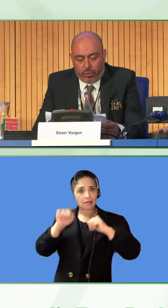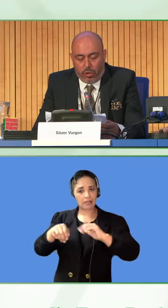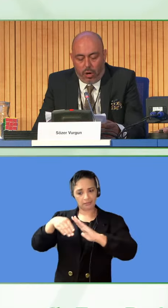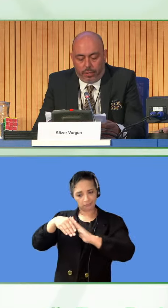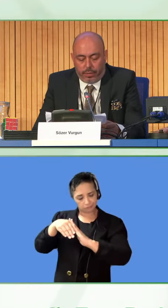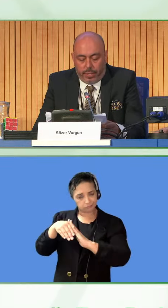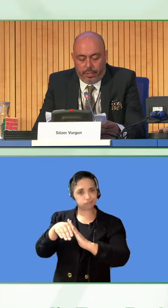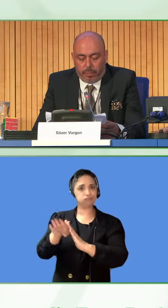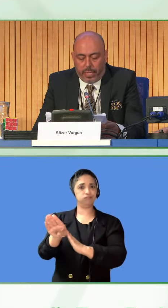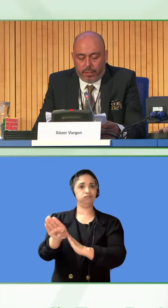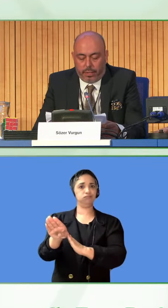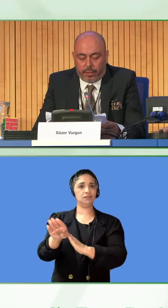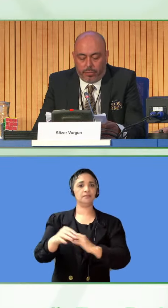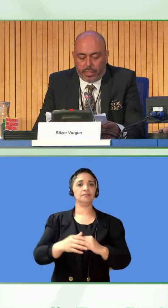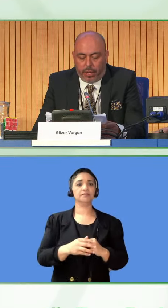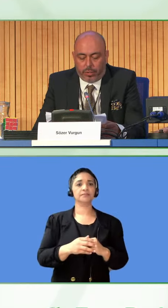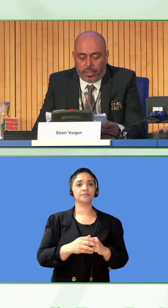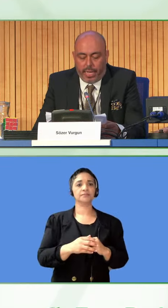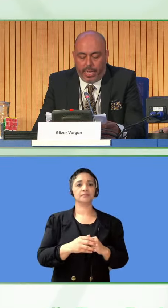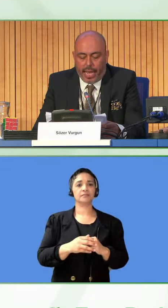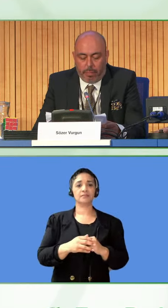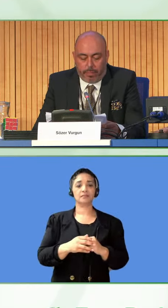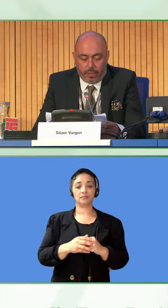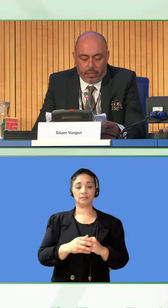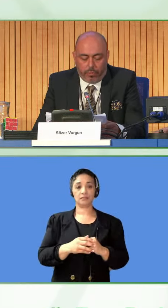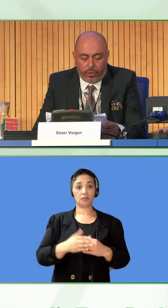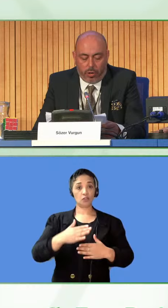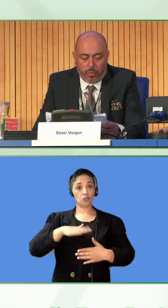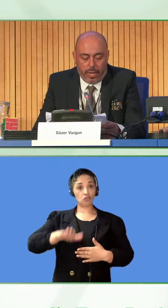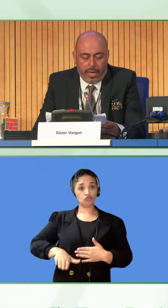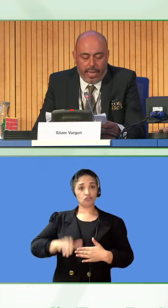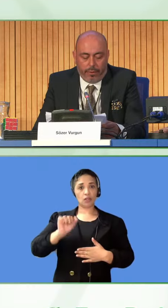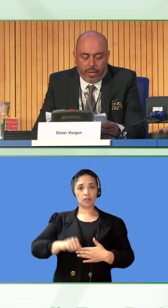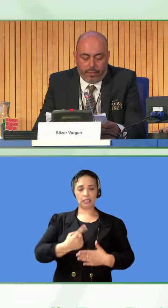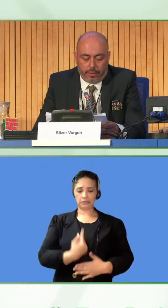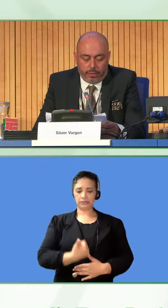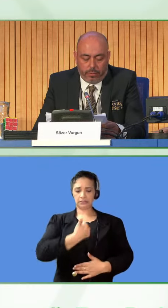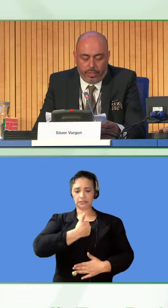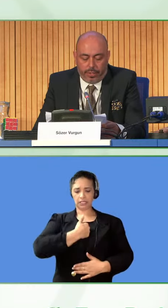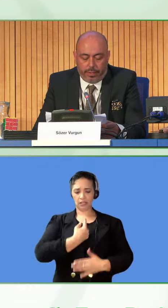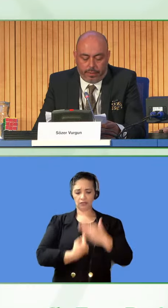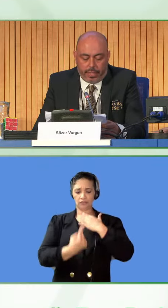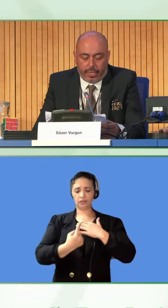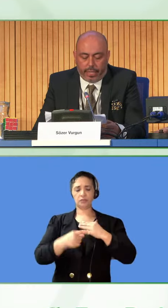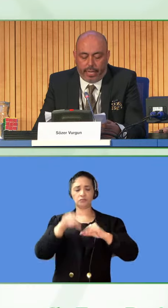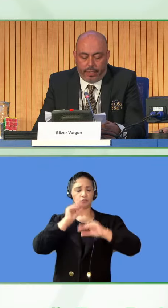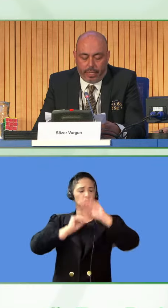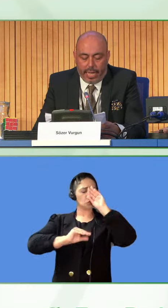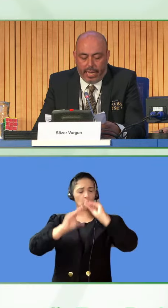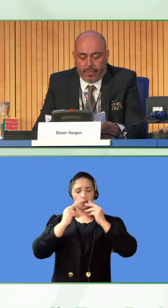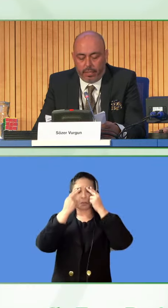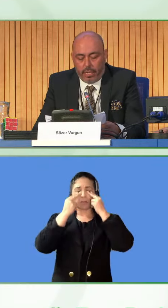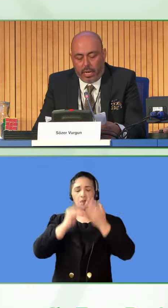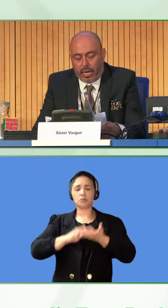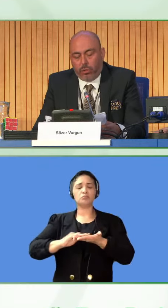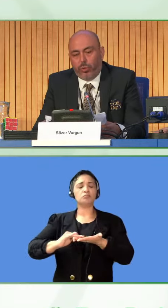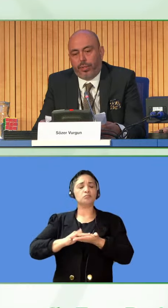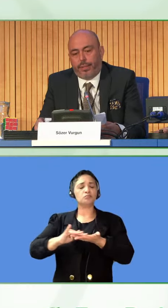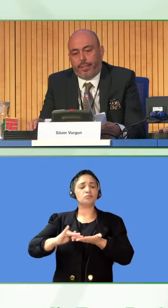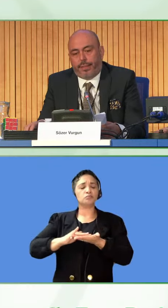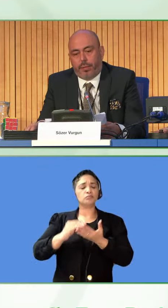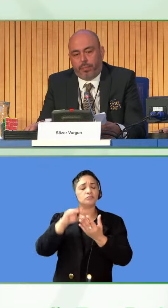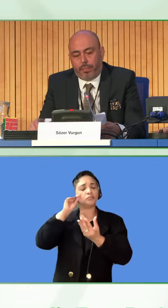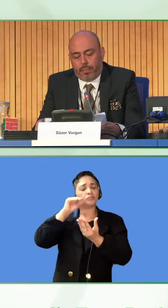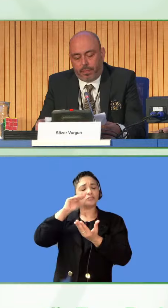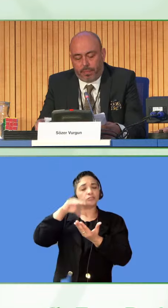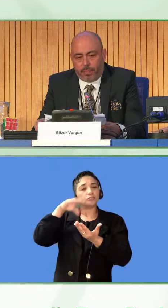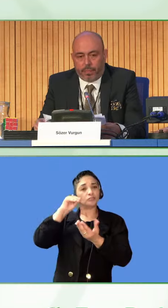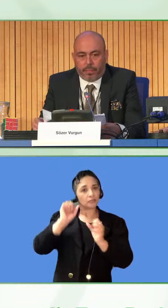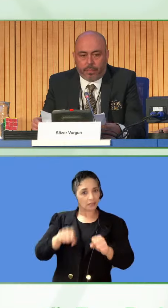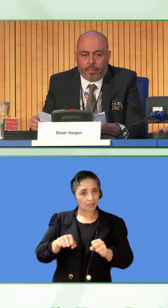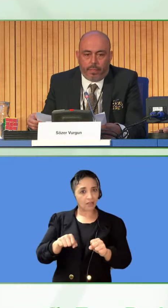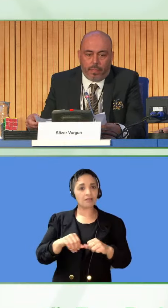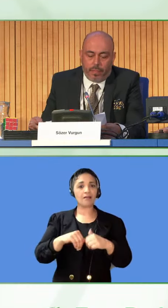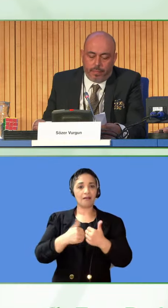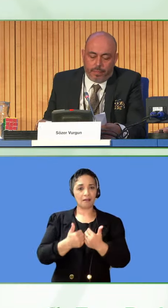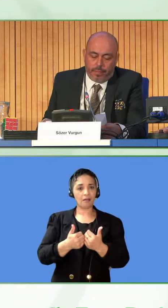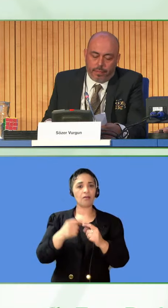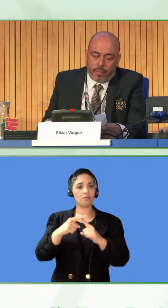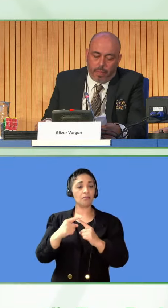to learn independently, without any help from anyone, with this arduous system.